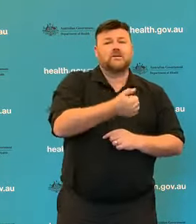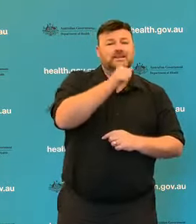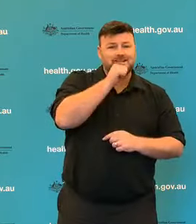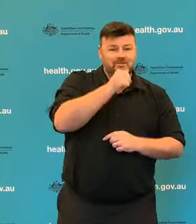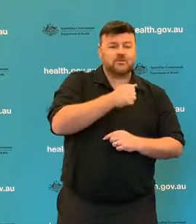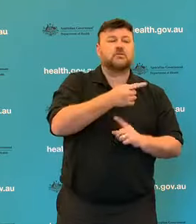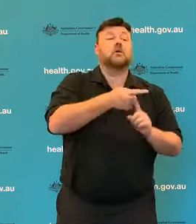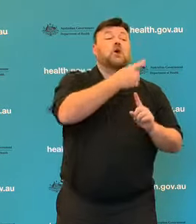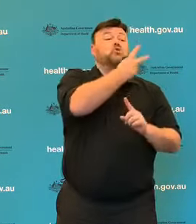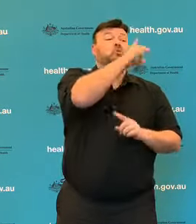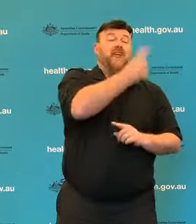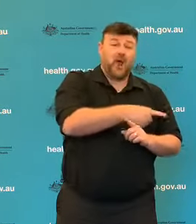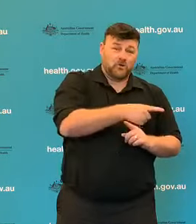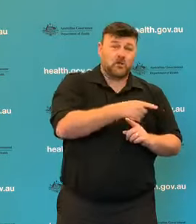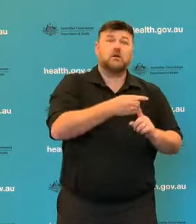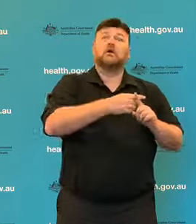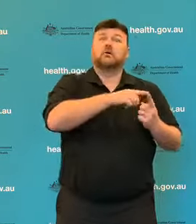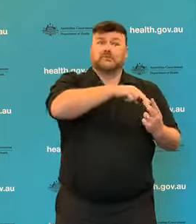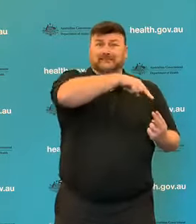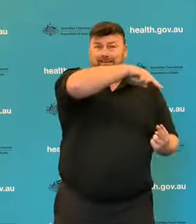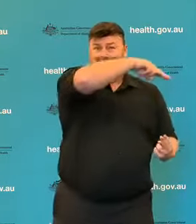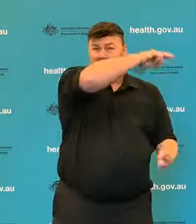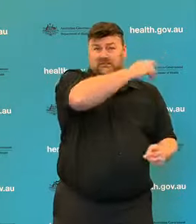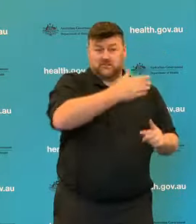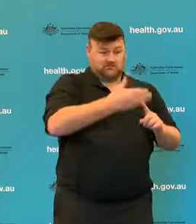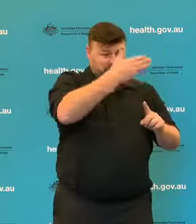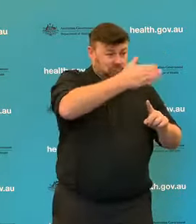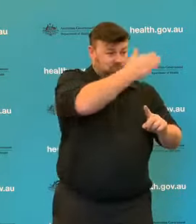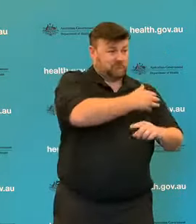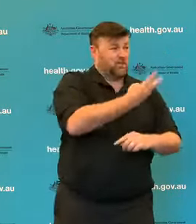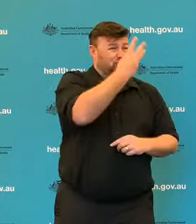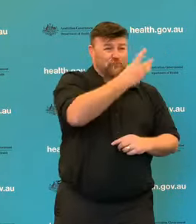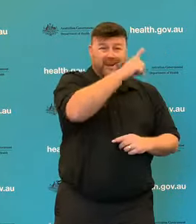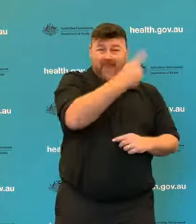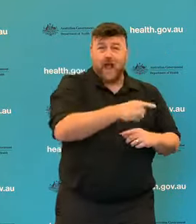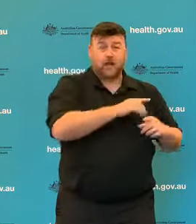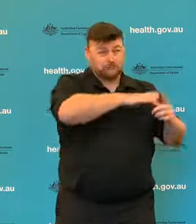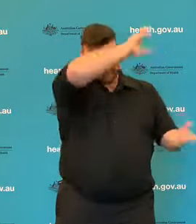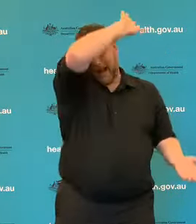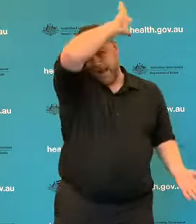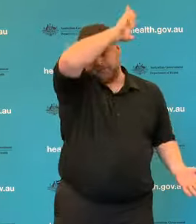before that, and 3,493 cases the week before that.